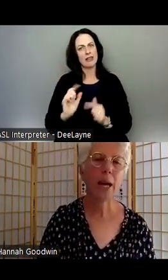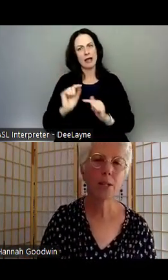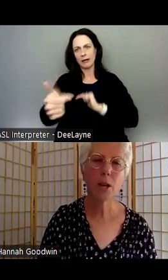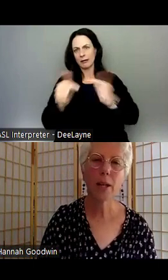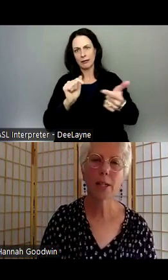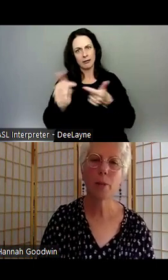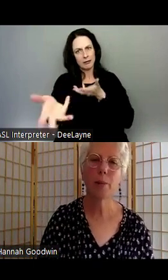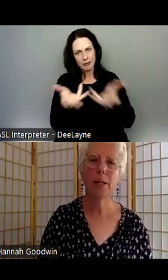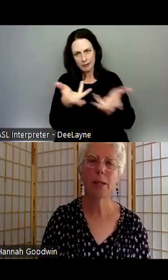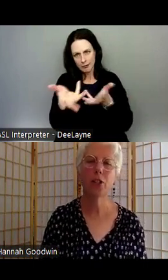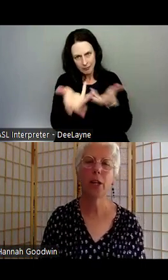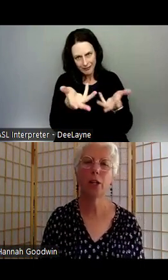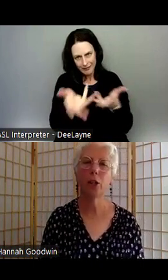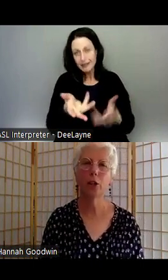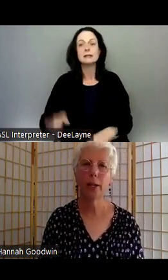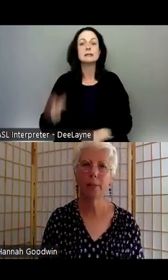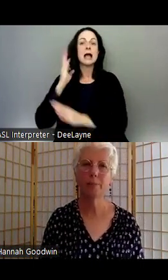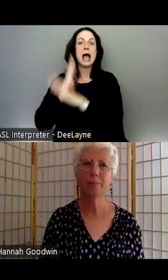hands-on experimentation and learning.